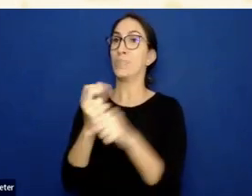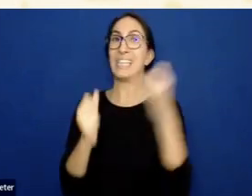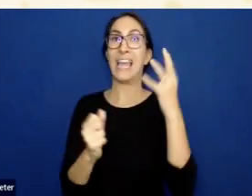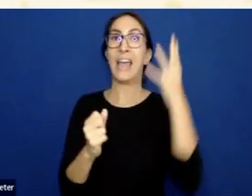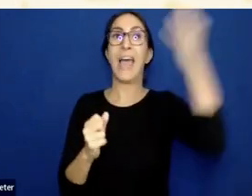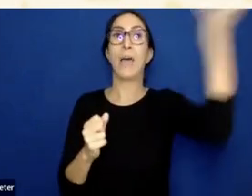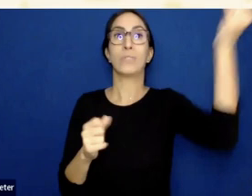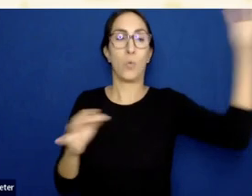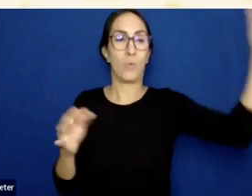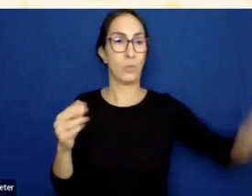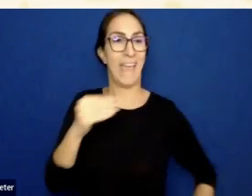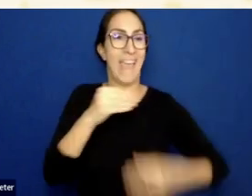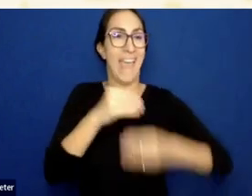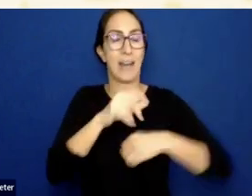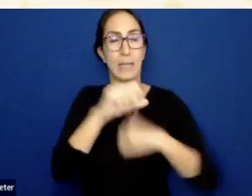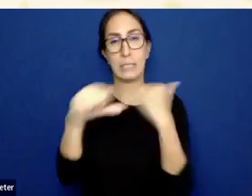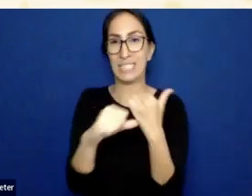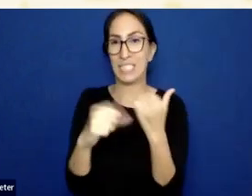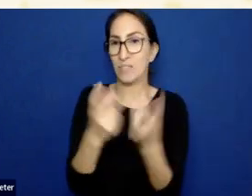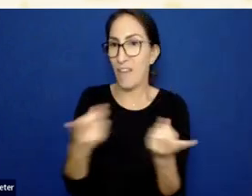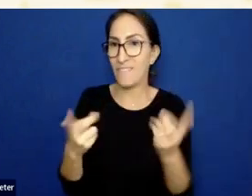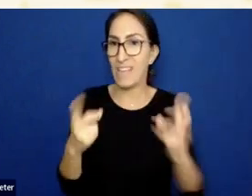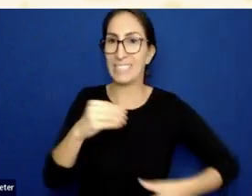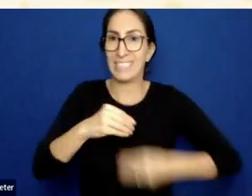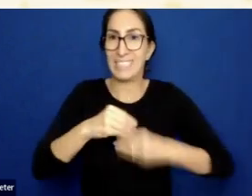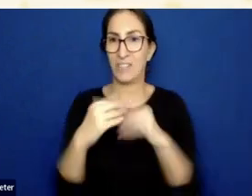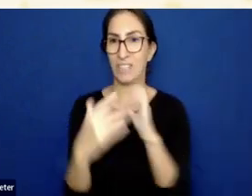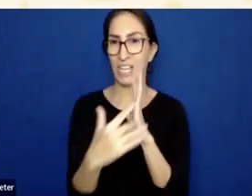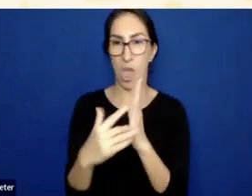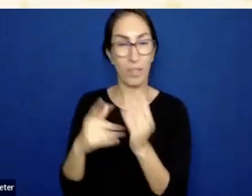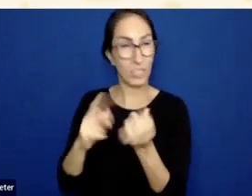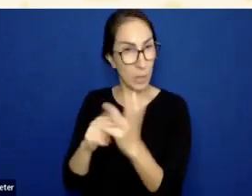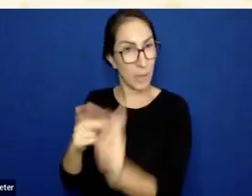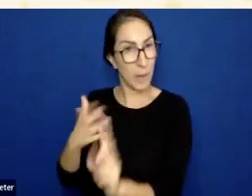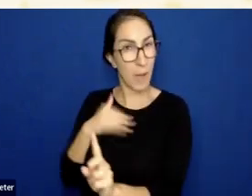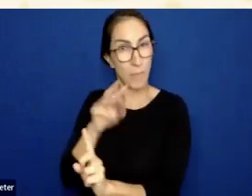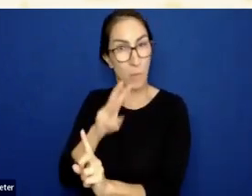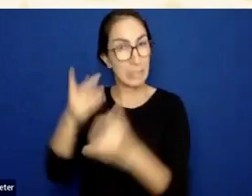or assistive technologies? Is it still usable in the way that I think it's usable?